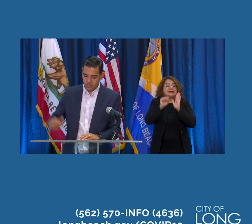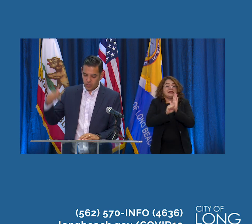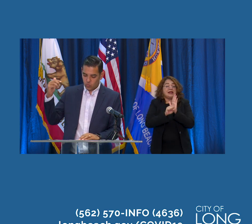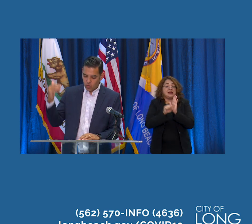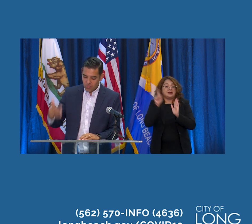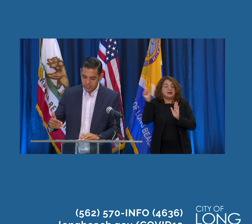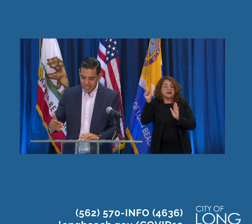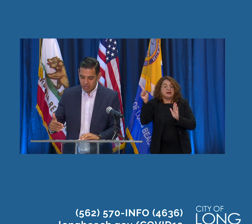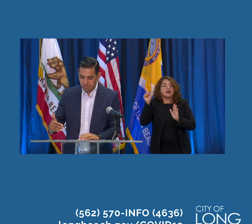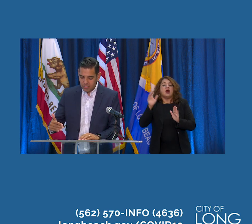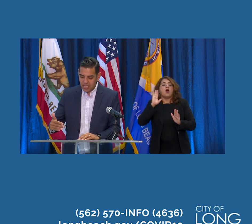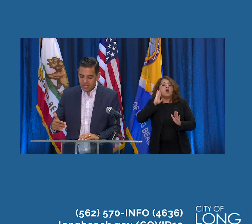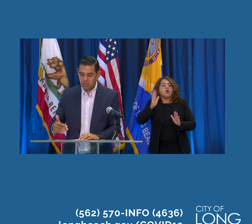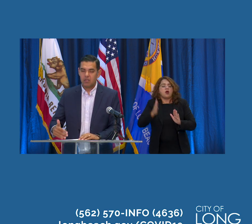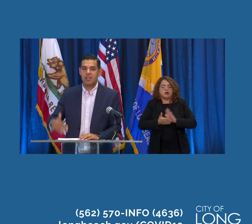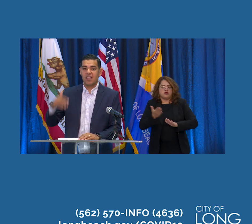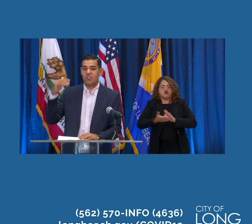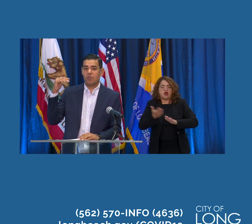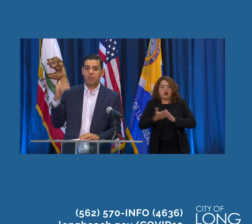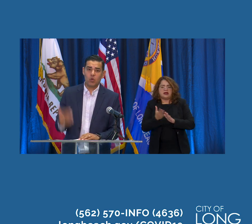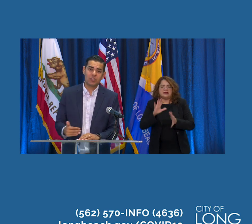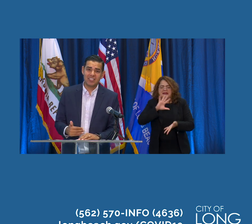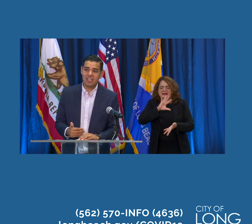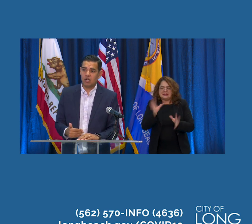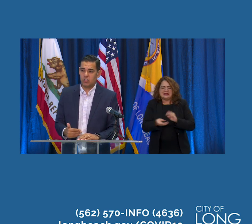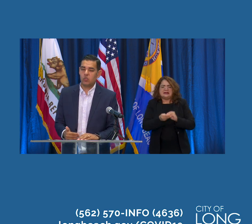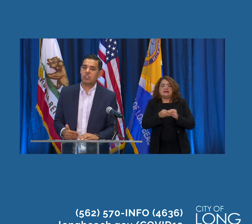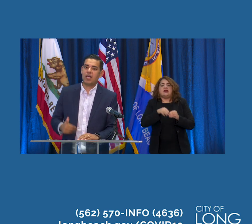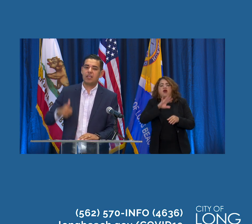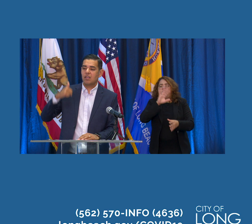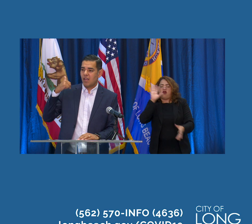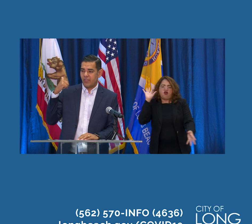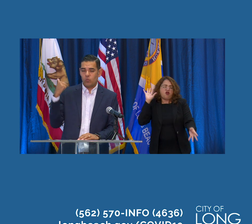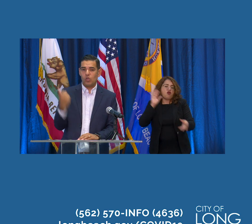So they're going to run the data on Monday and they'll post the data on Tuesday and then